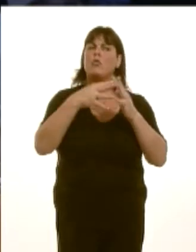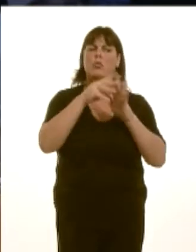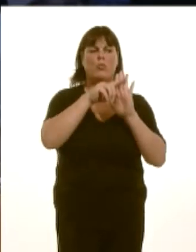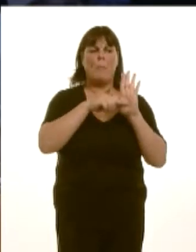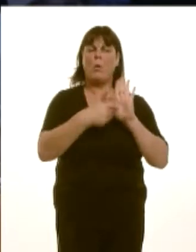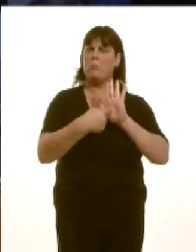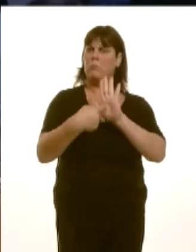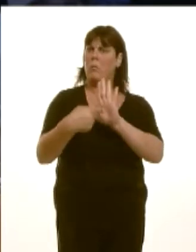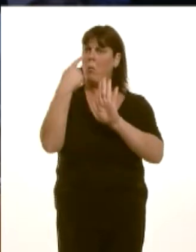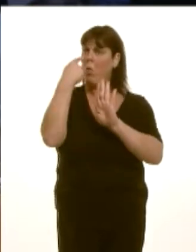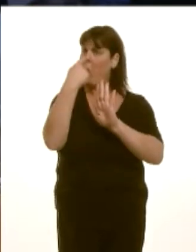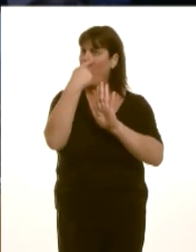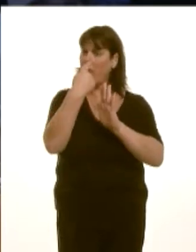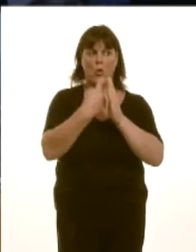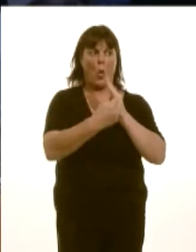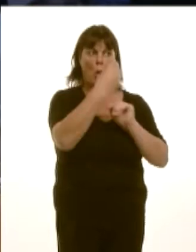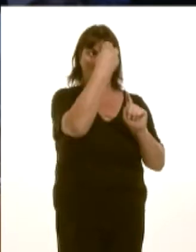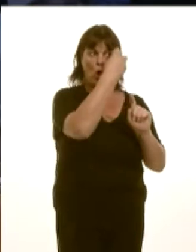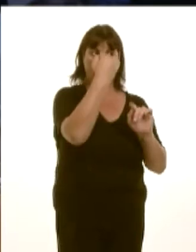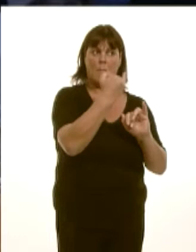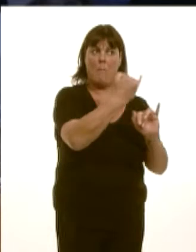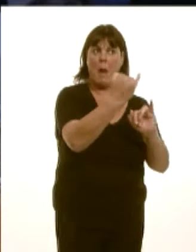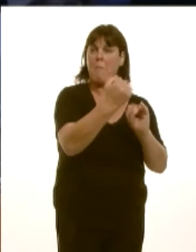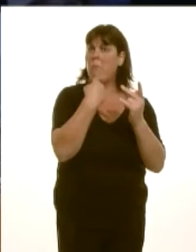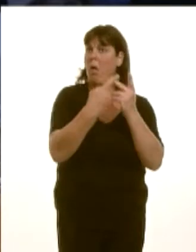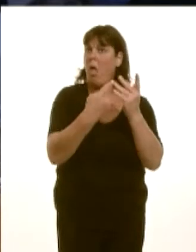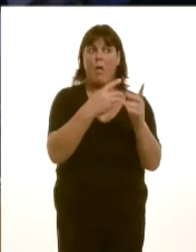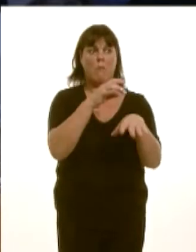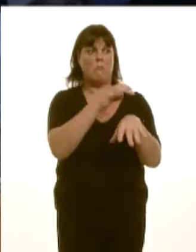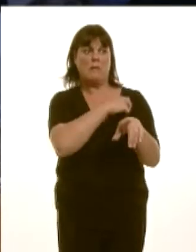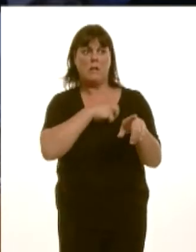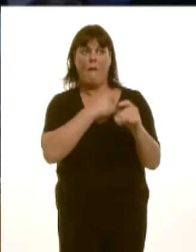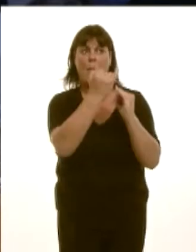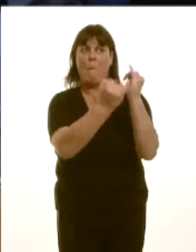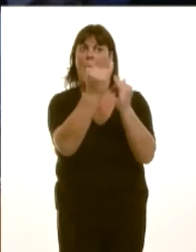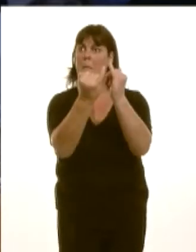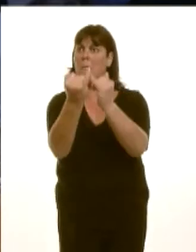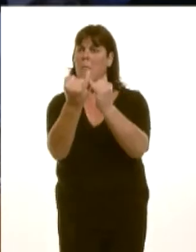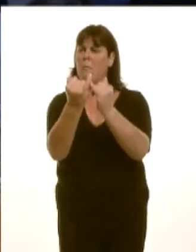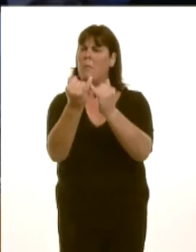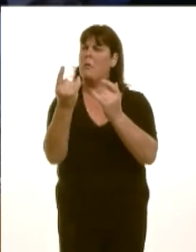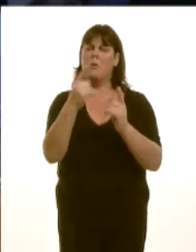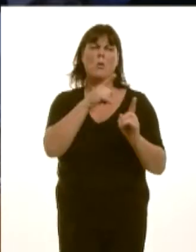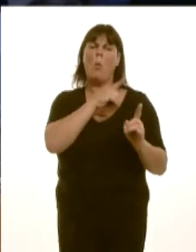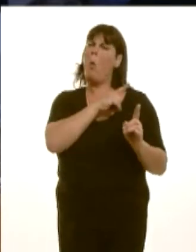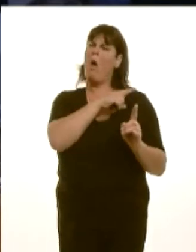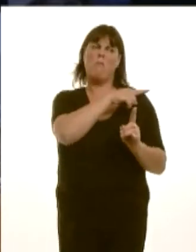were responsible for some of the shortcomings identified in that report. Can you tell me why it is only nurses that are being singled out in this way?